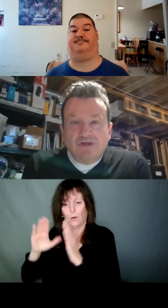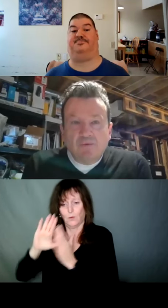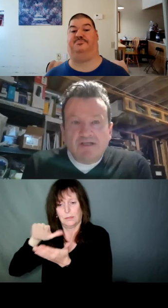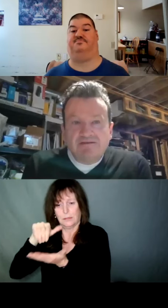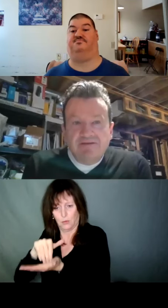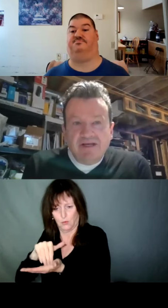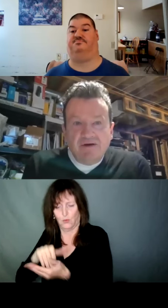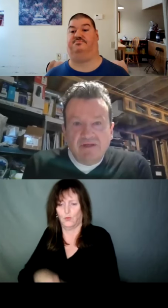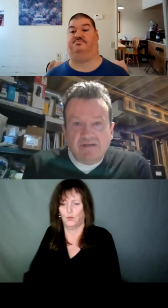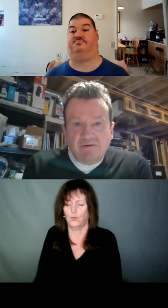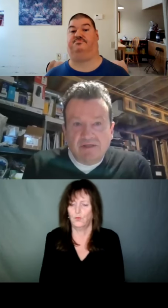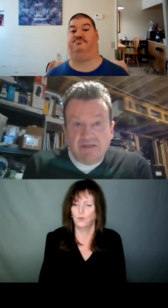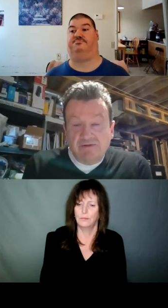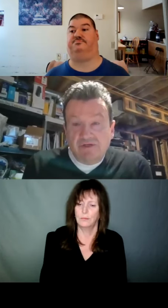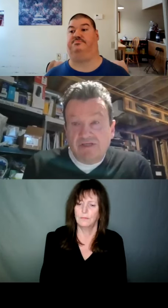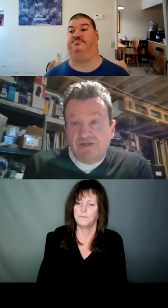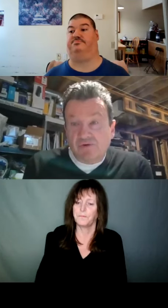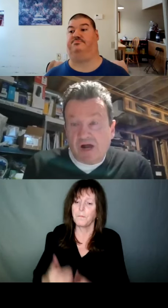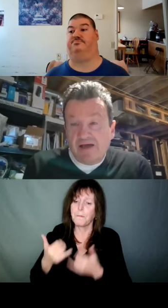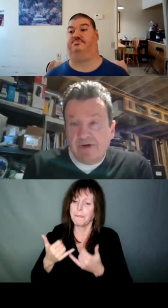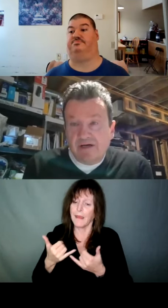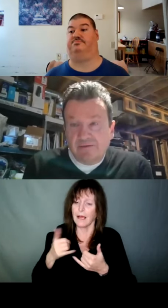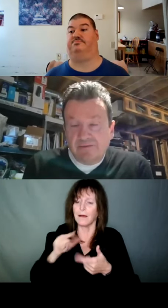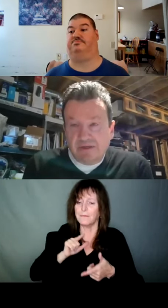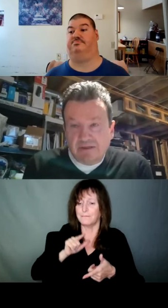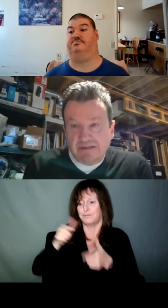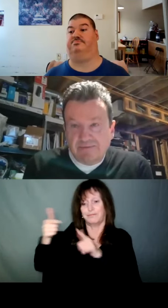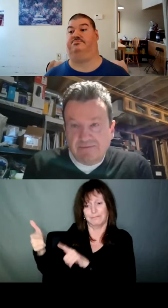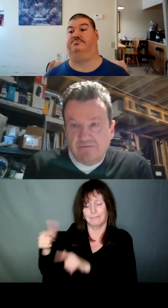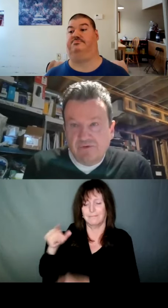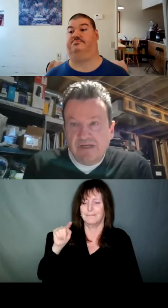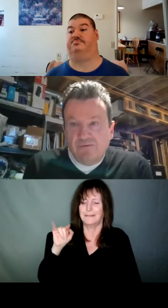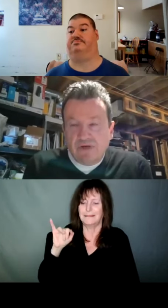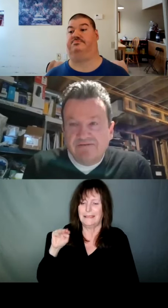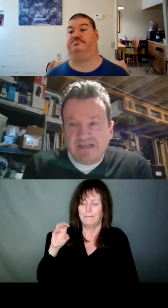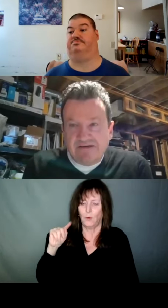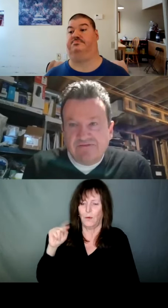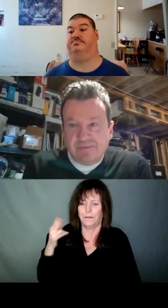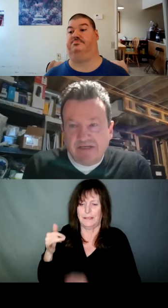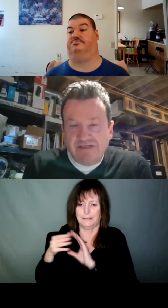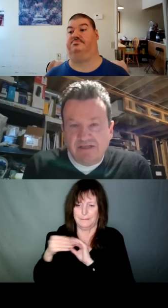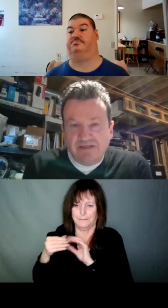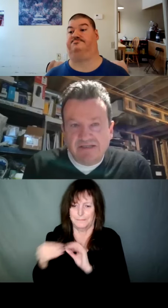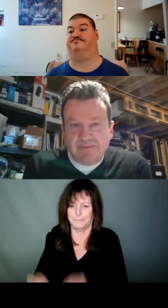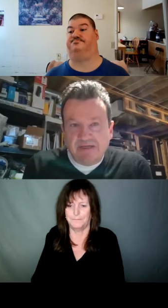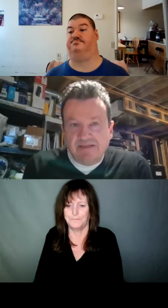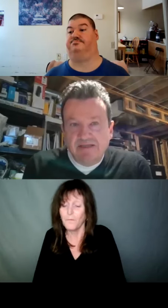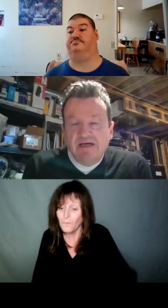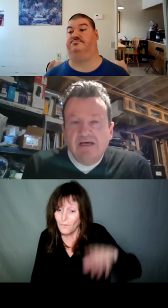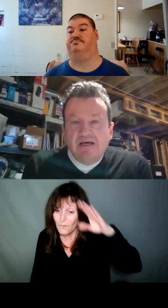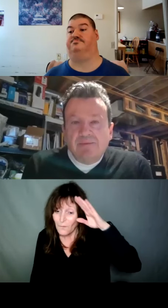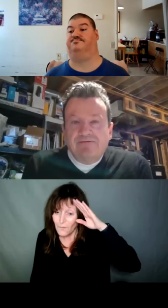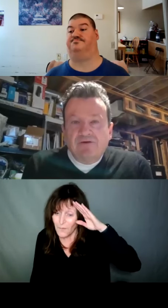I will pass it on to Tim for objective one . » TIM VALYEAR: Hi guys,